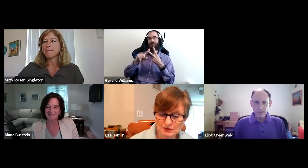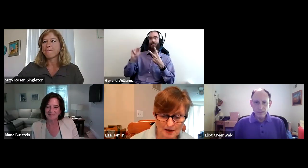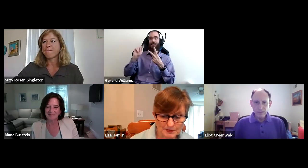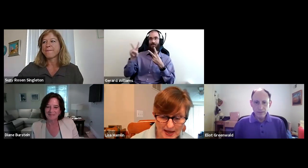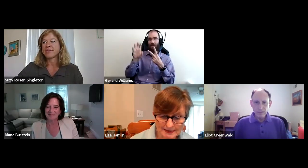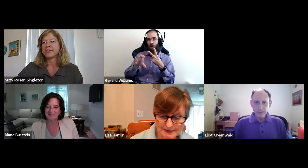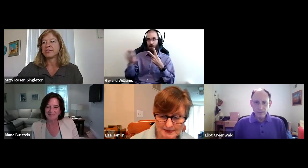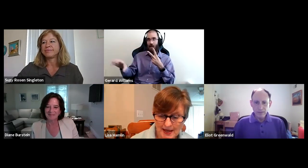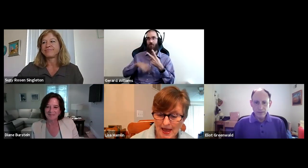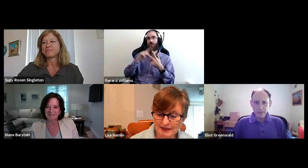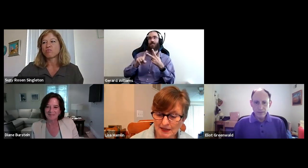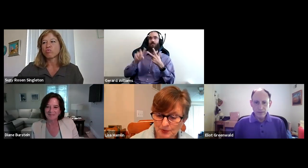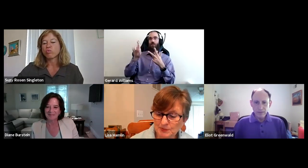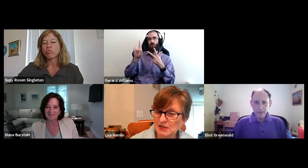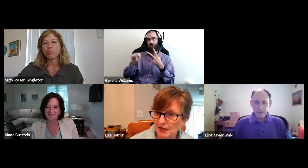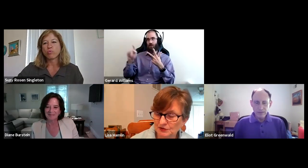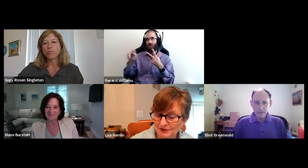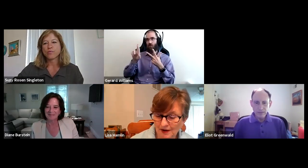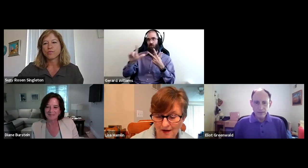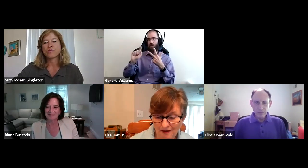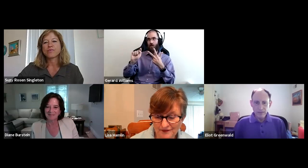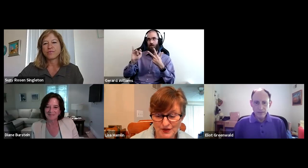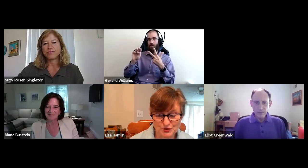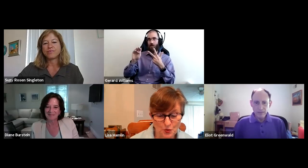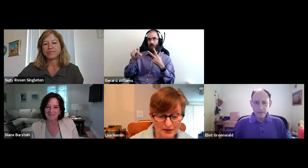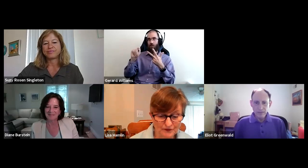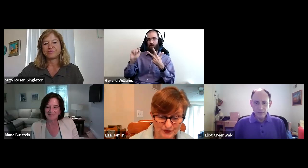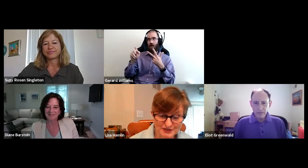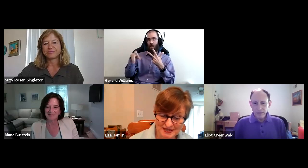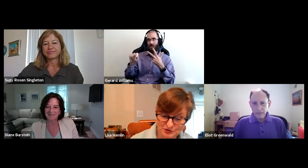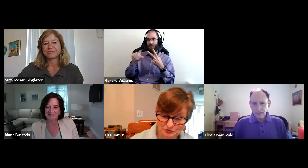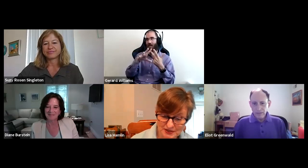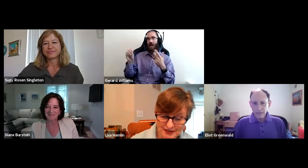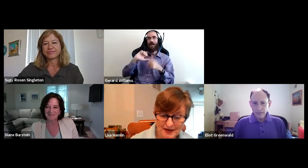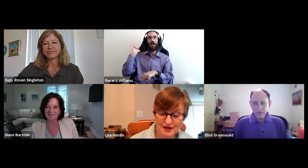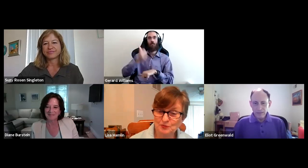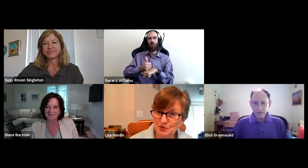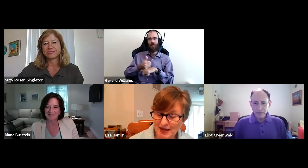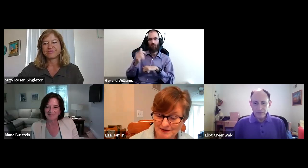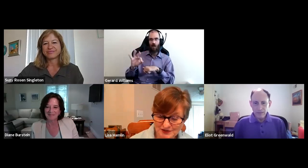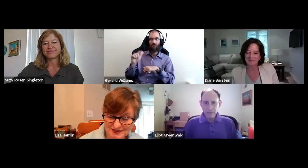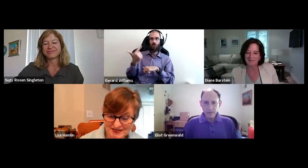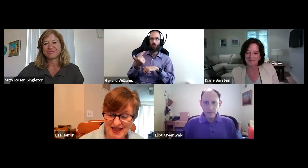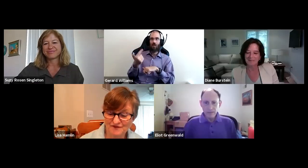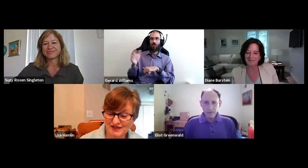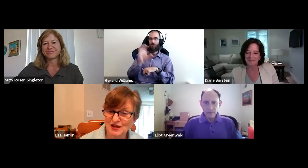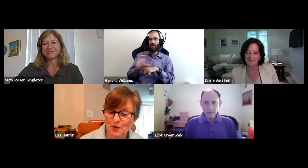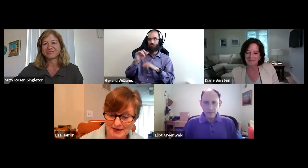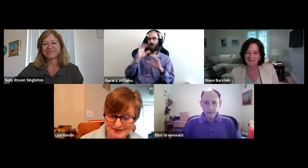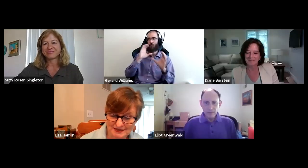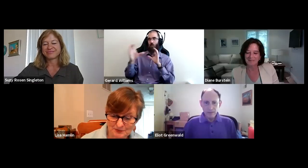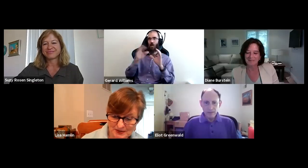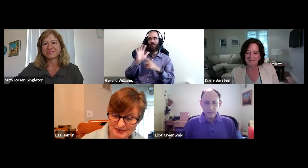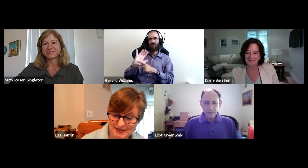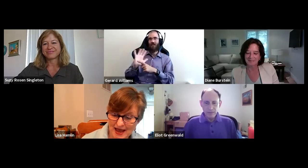realtime text, and implementation of the Twenty-First Century Communications and Video Accessibility